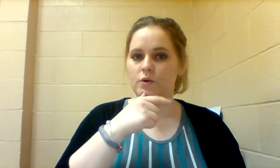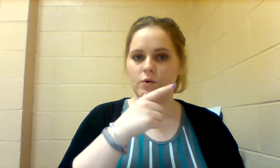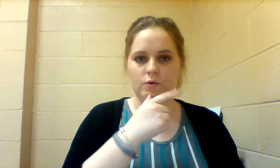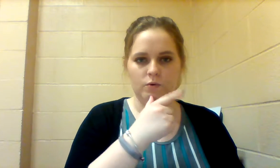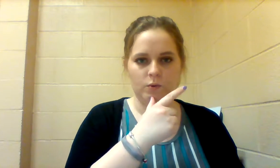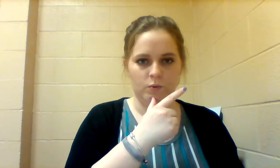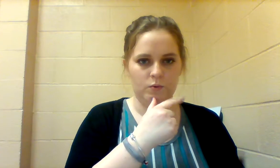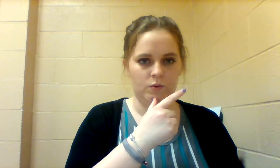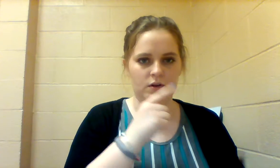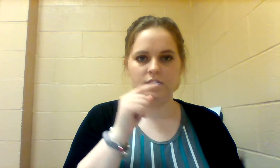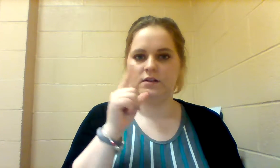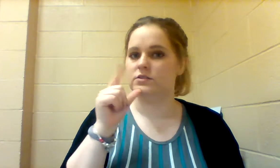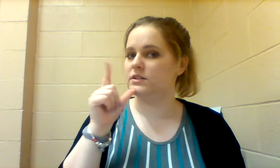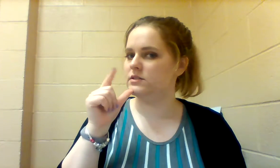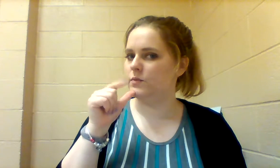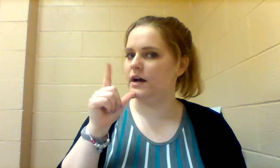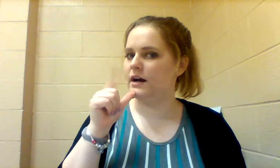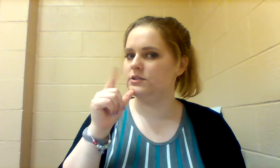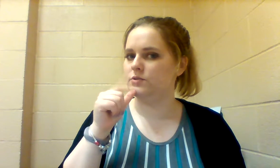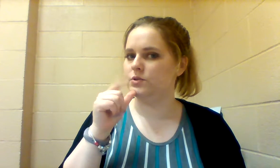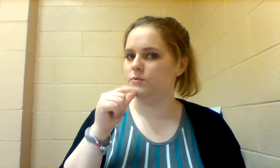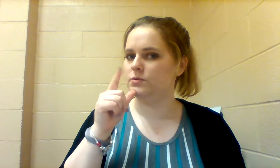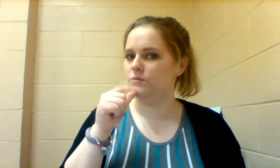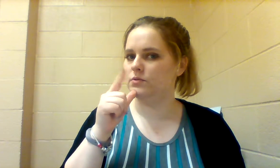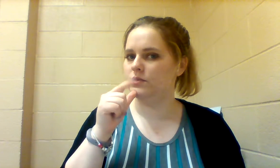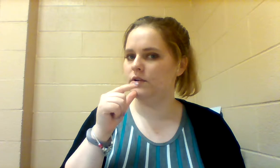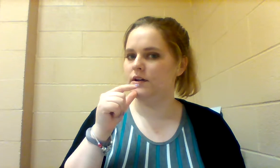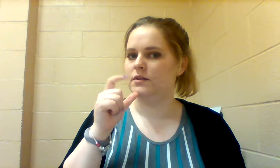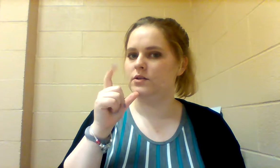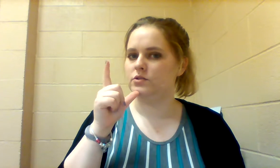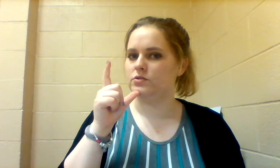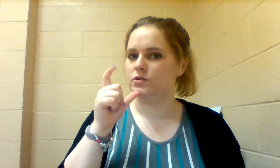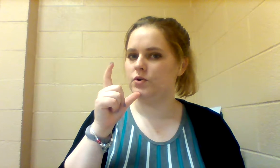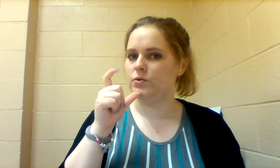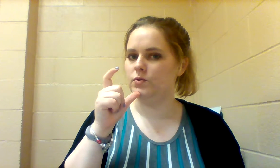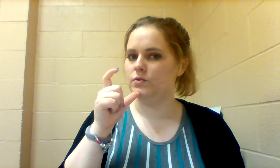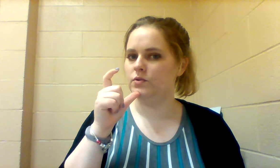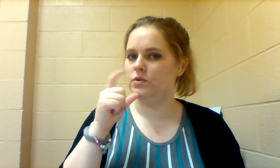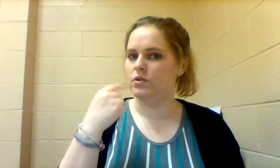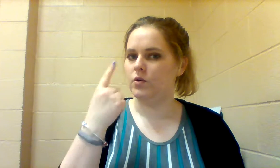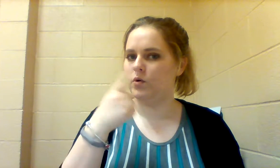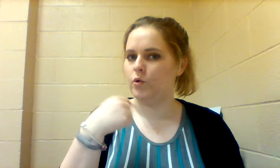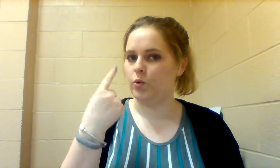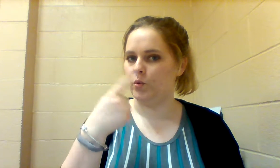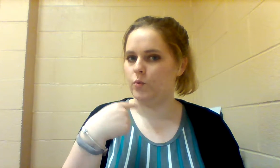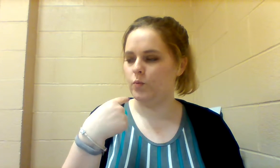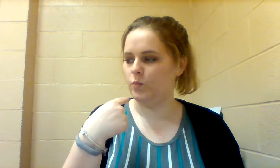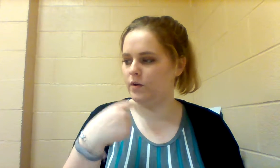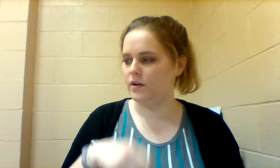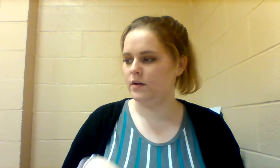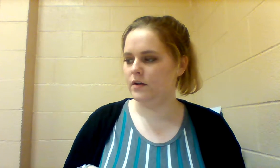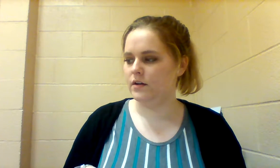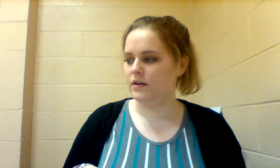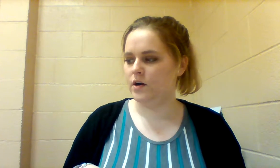WHO so this is the way I do WHO you can do WHO or WHO